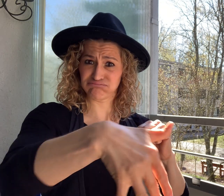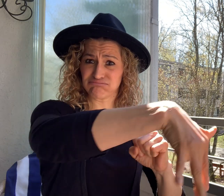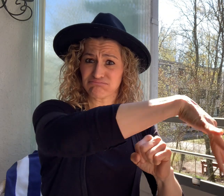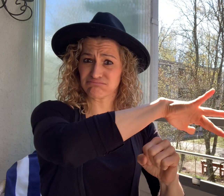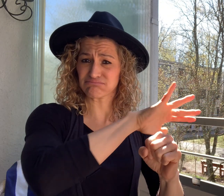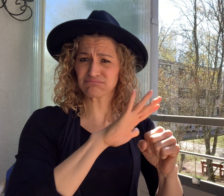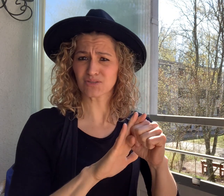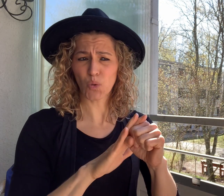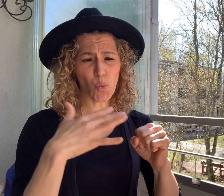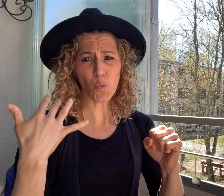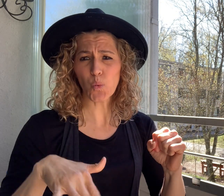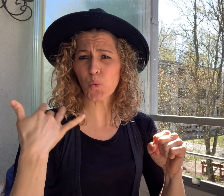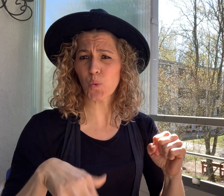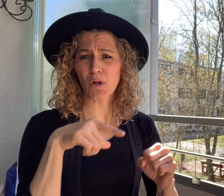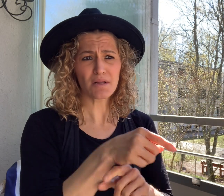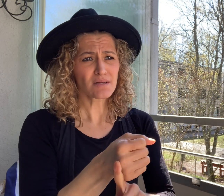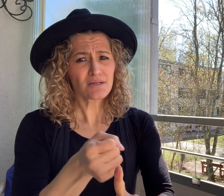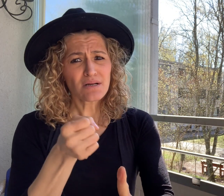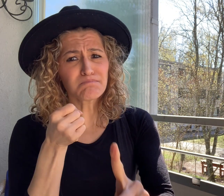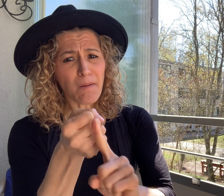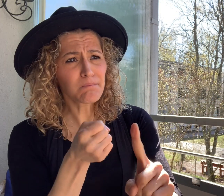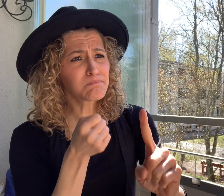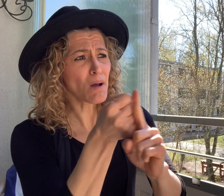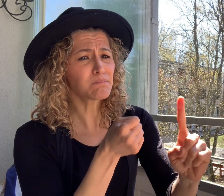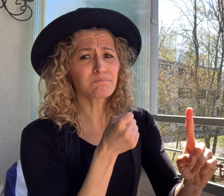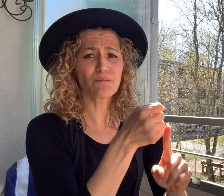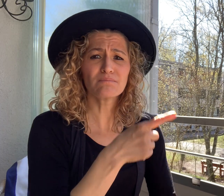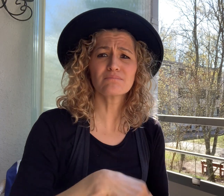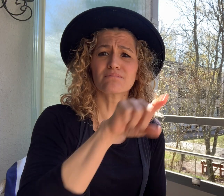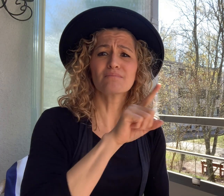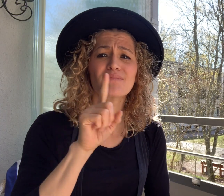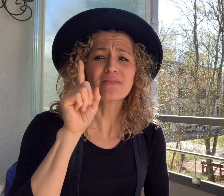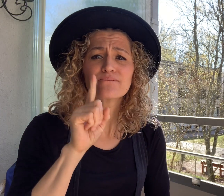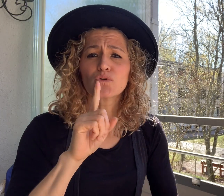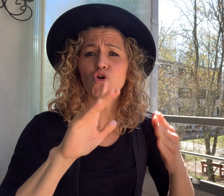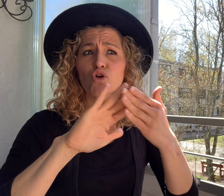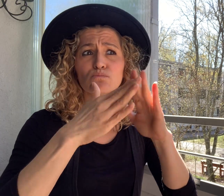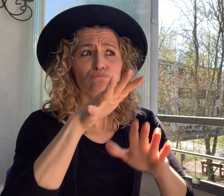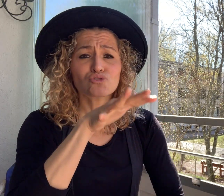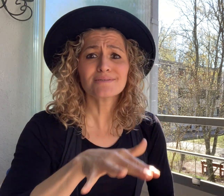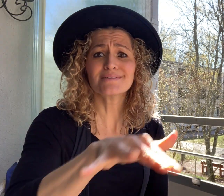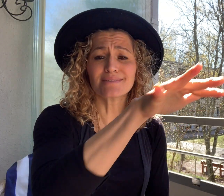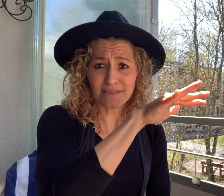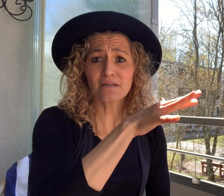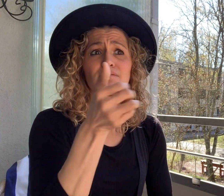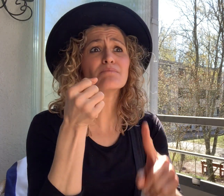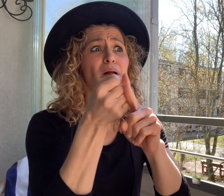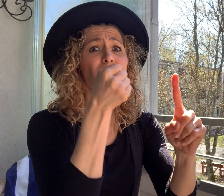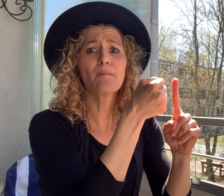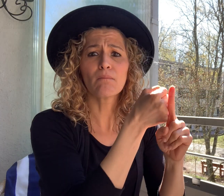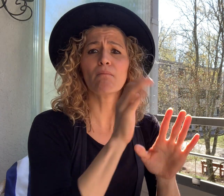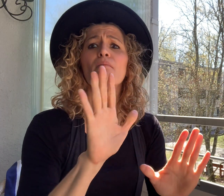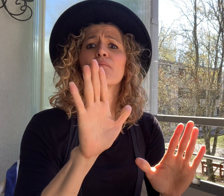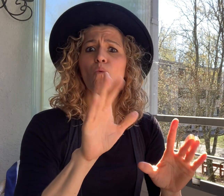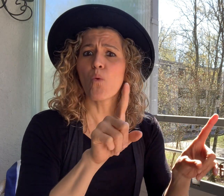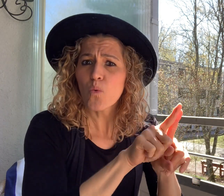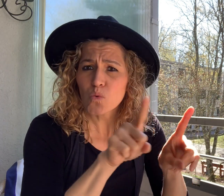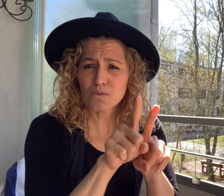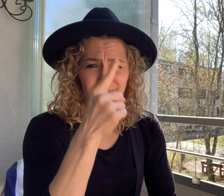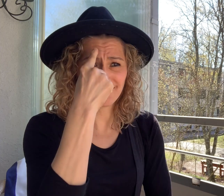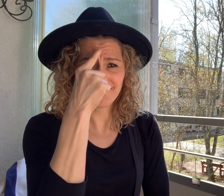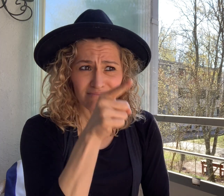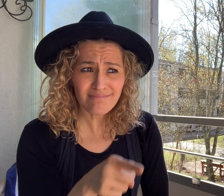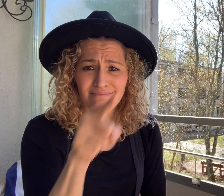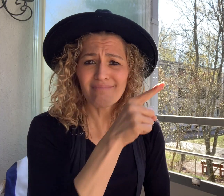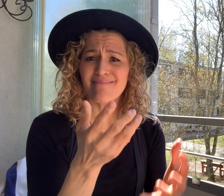the coronavirus pandemic has impacted Deaf communities including